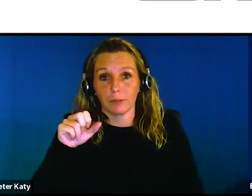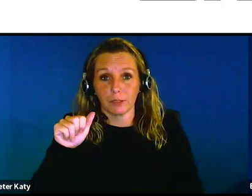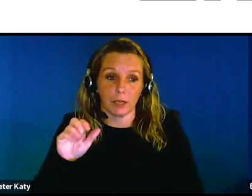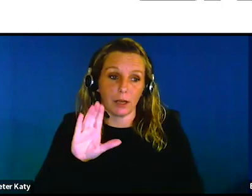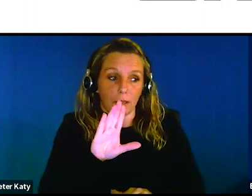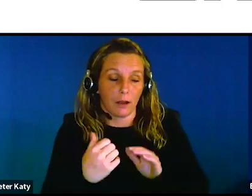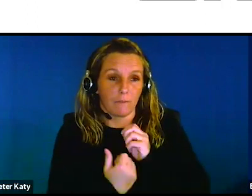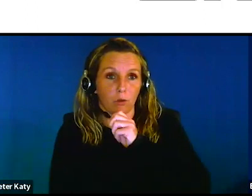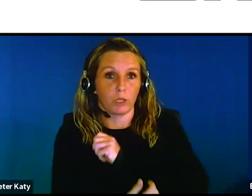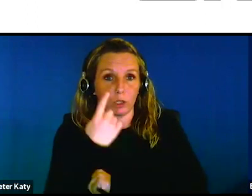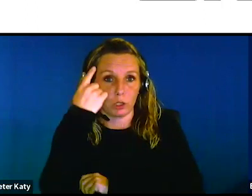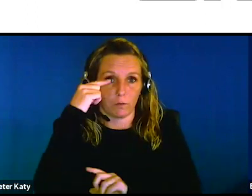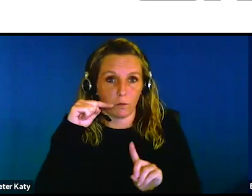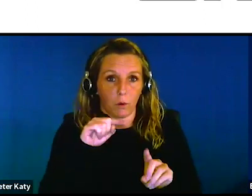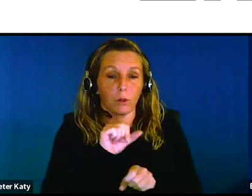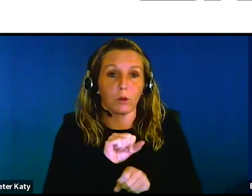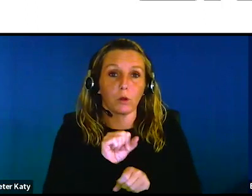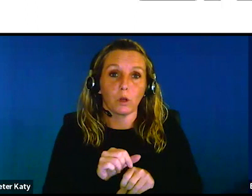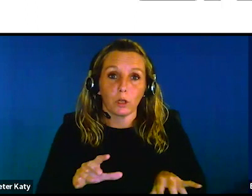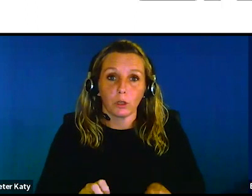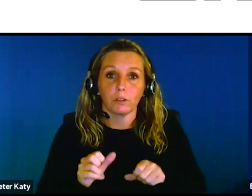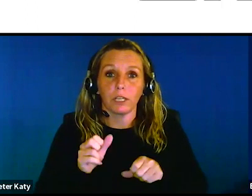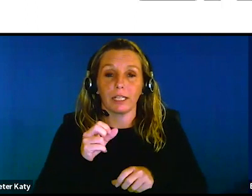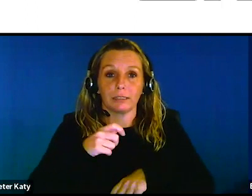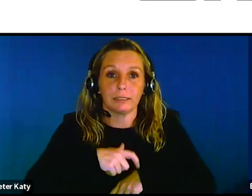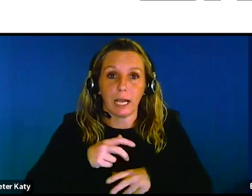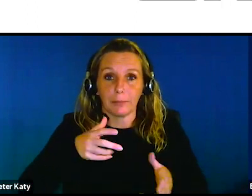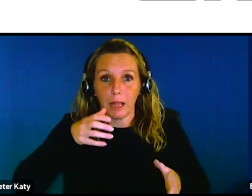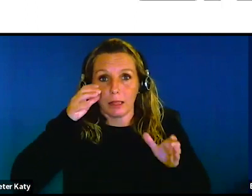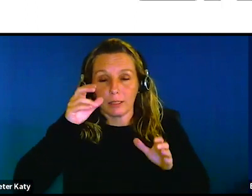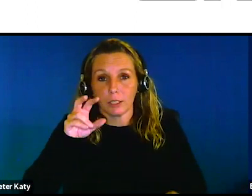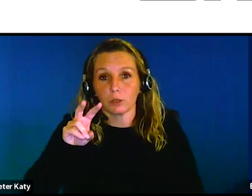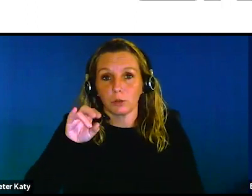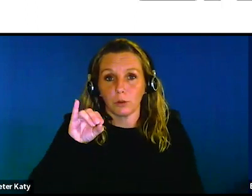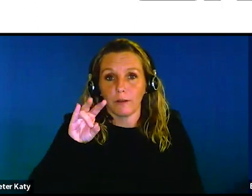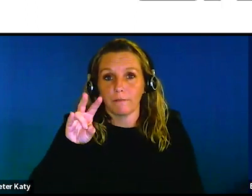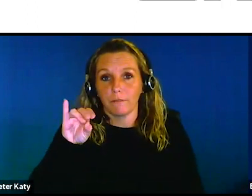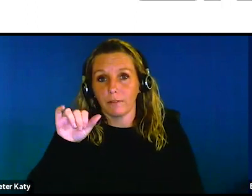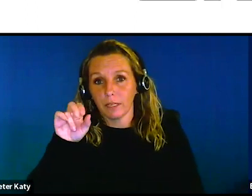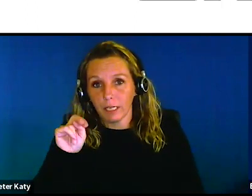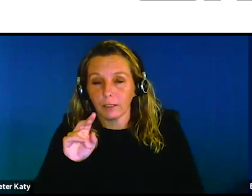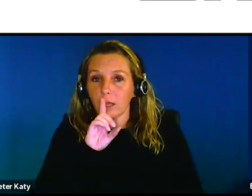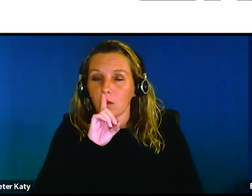You've spent some time listening to Vivian. Help us really understand why we need to pay